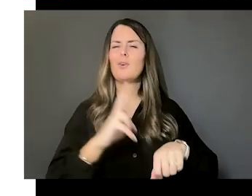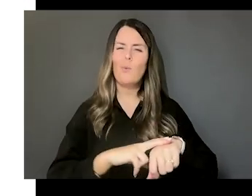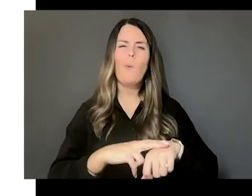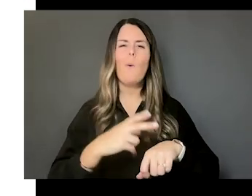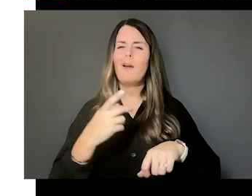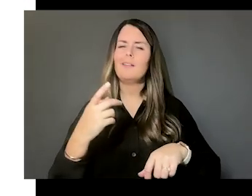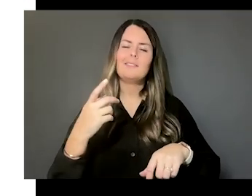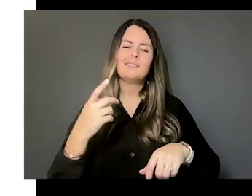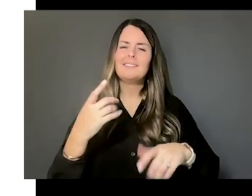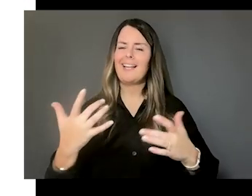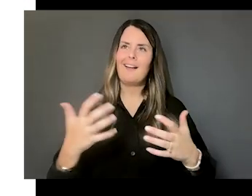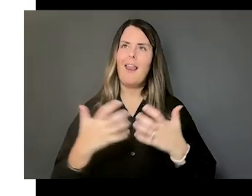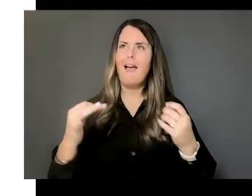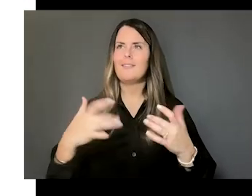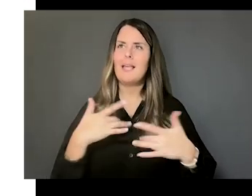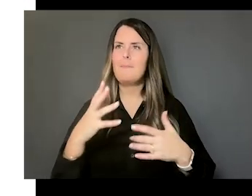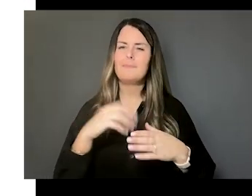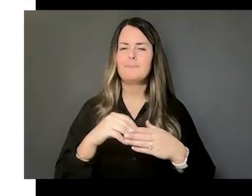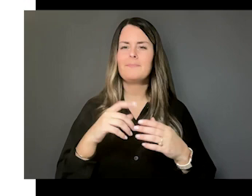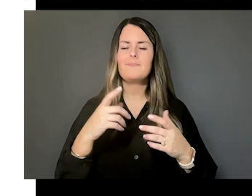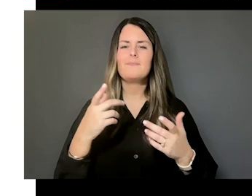So we're kind of up here and really excited.